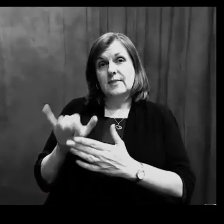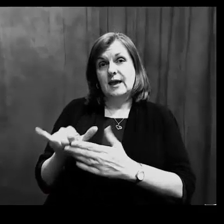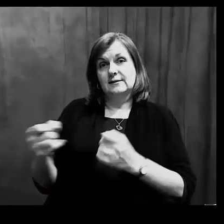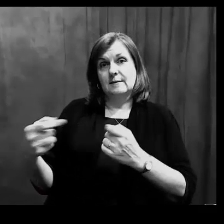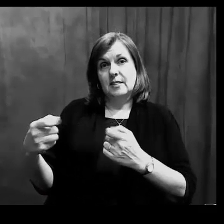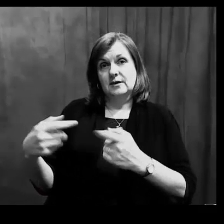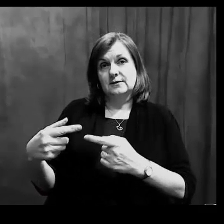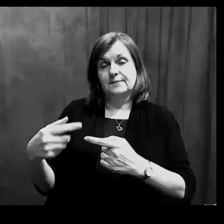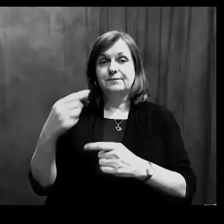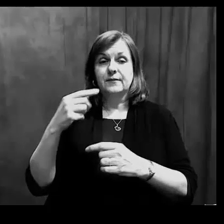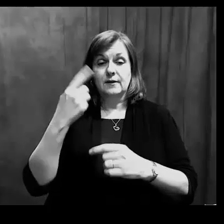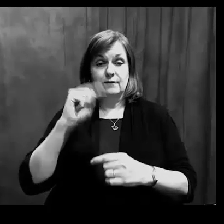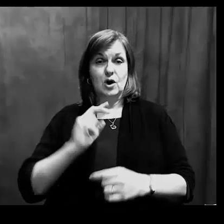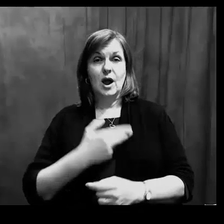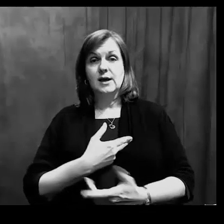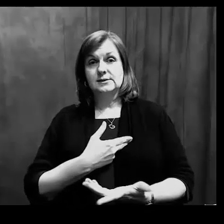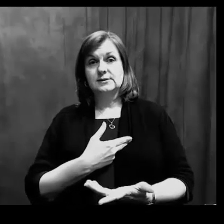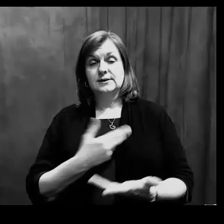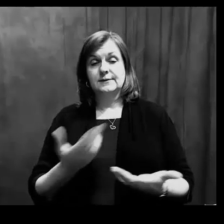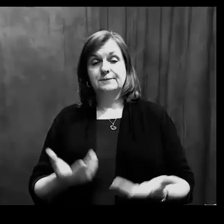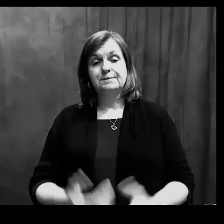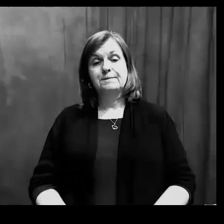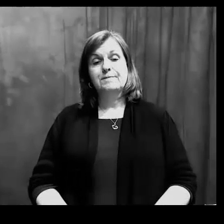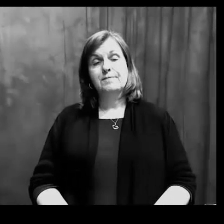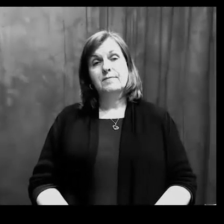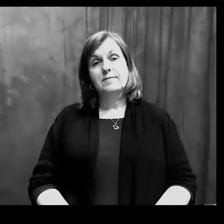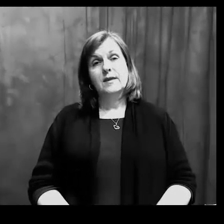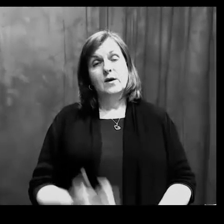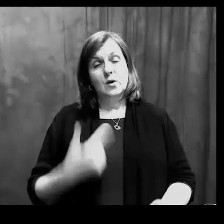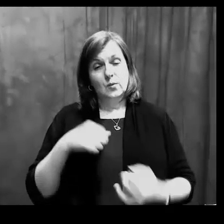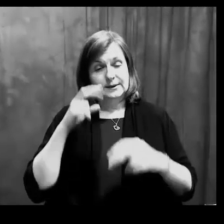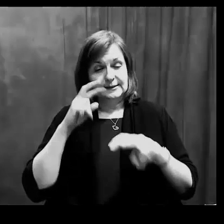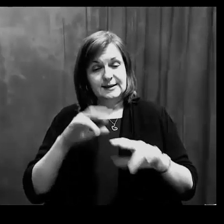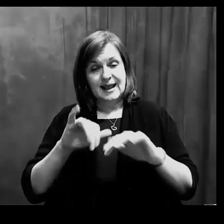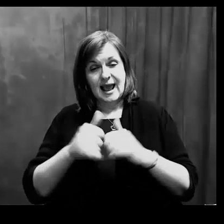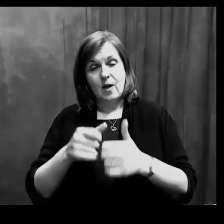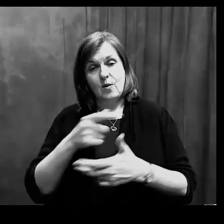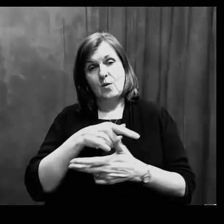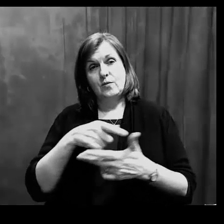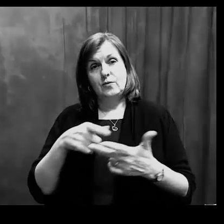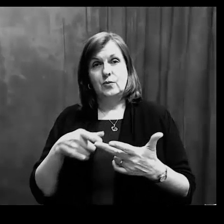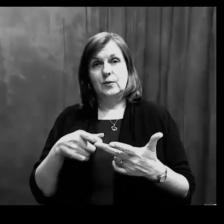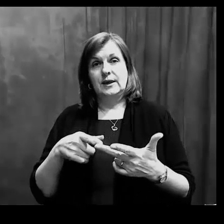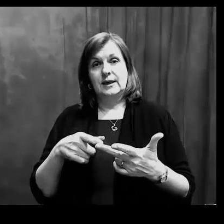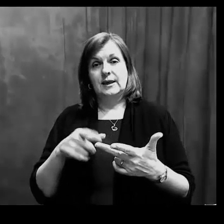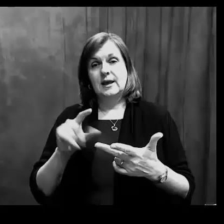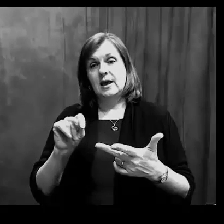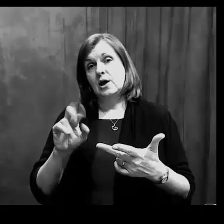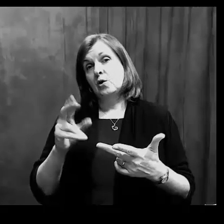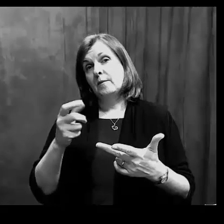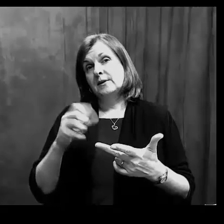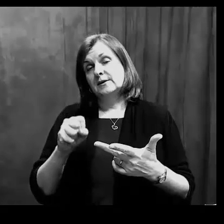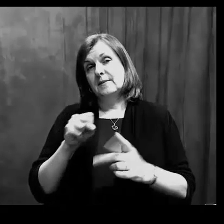particular stimulus. For us, what we're looking at is how this impacts